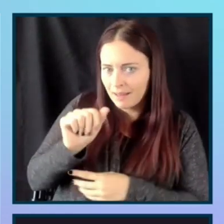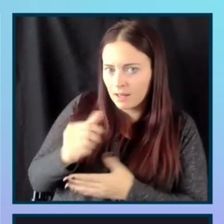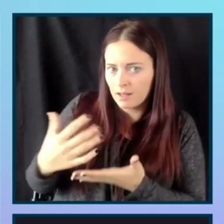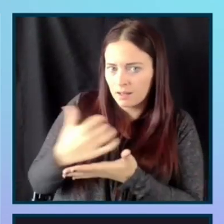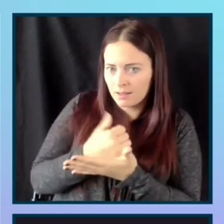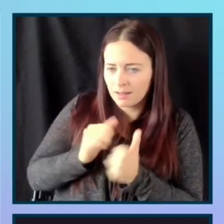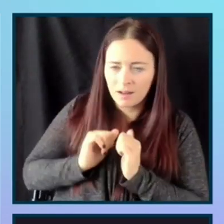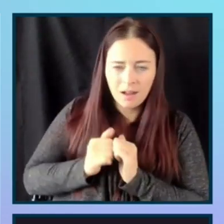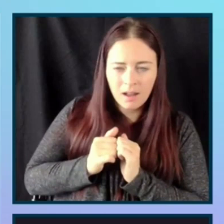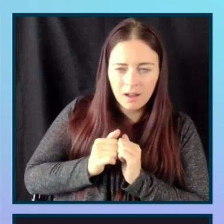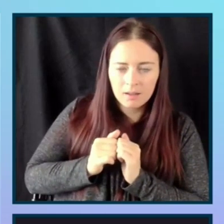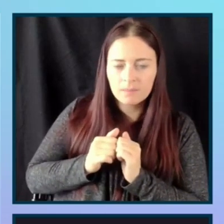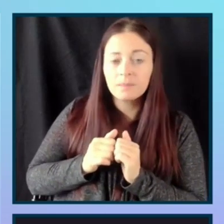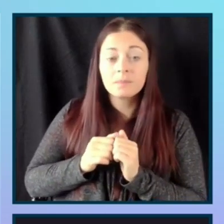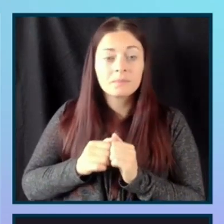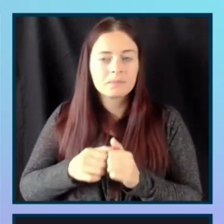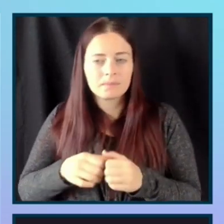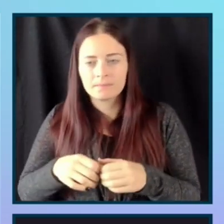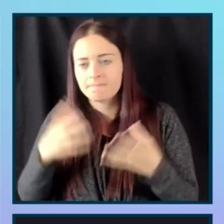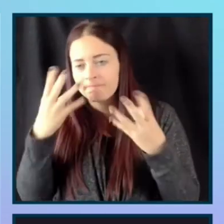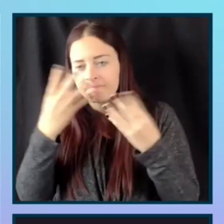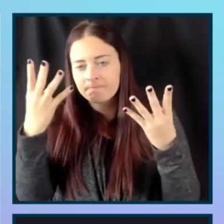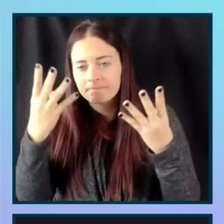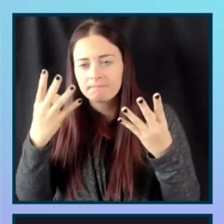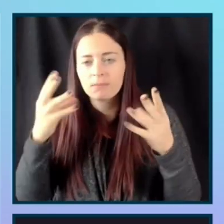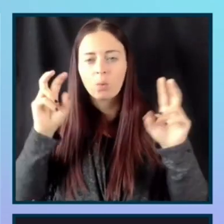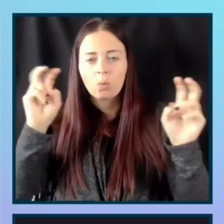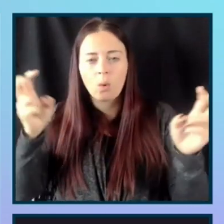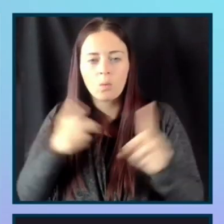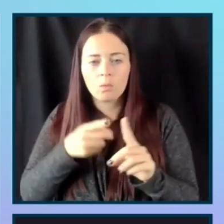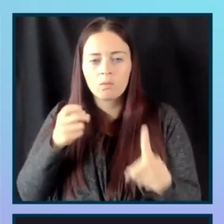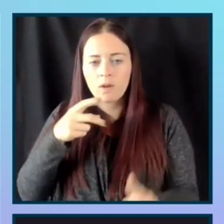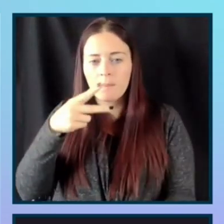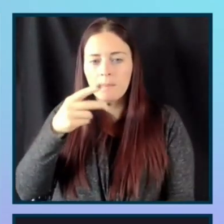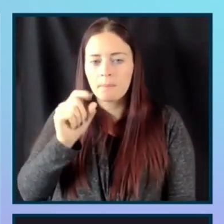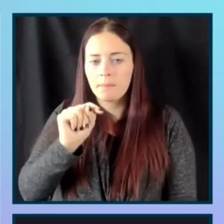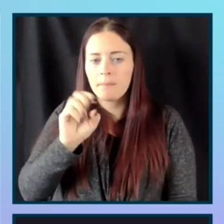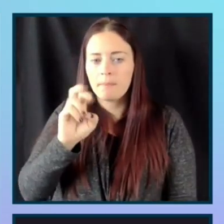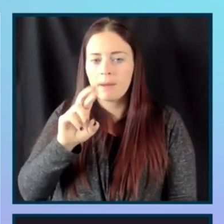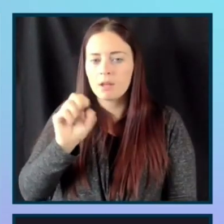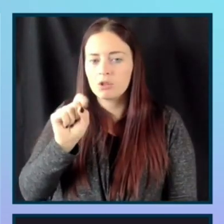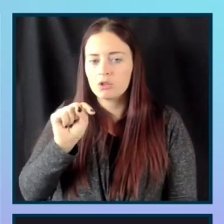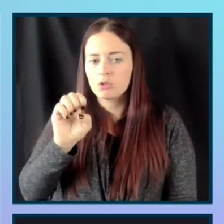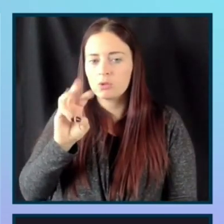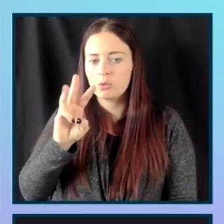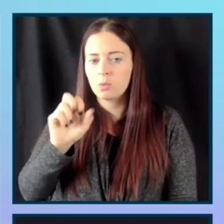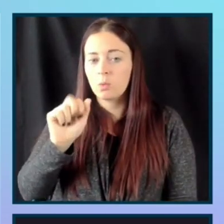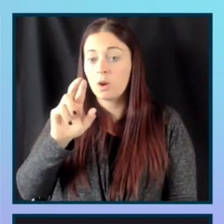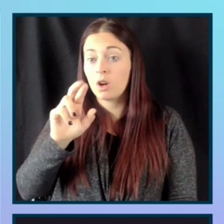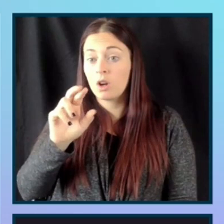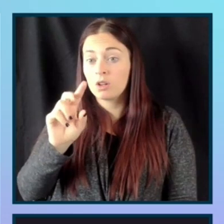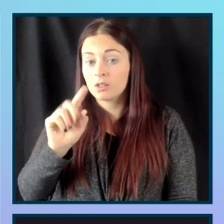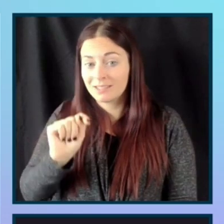And there's a lovely quote from a judge called, Potter Stewart. I will confess that I haven't jumped enough